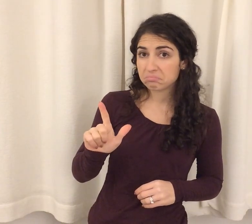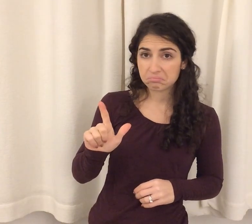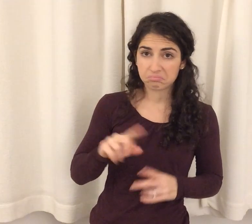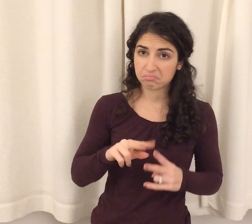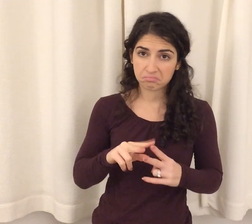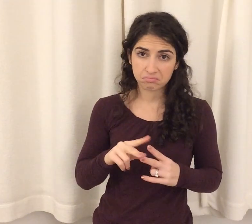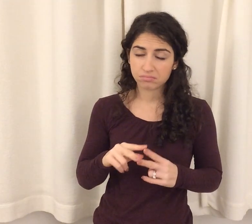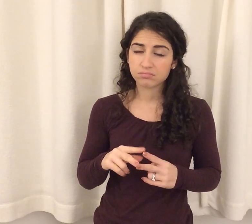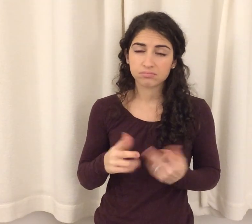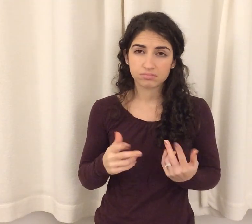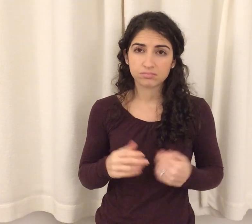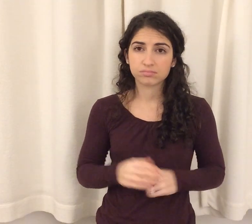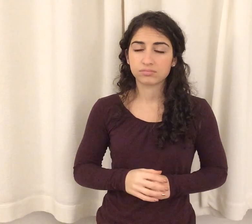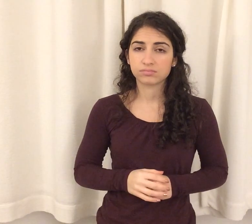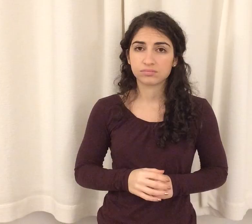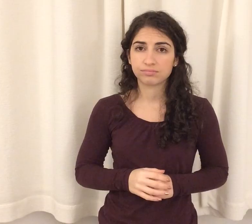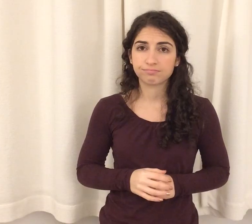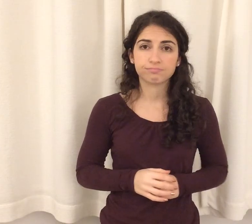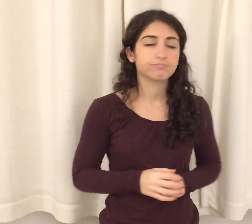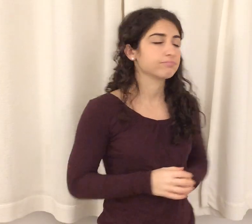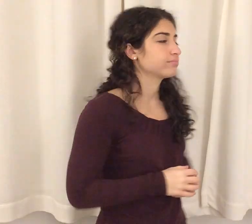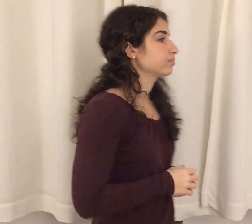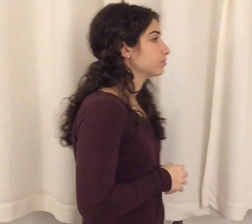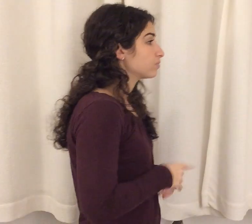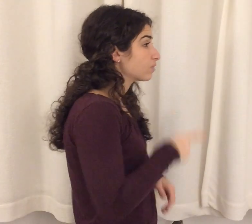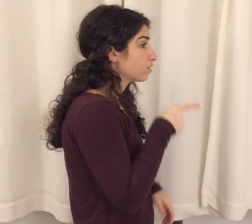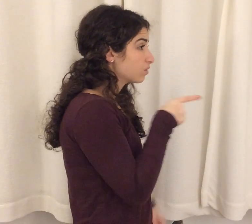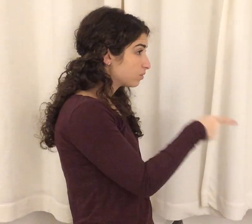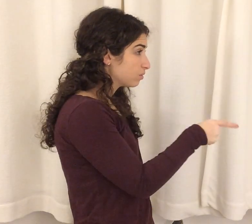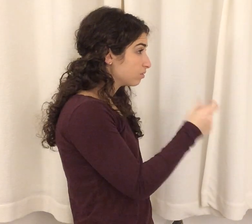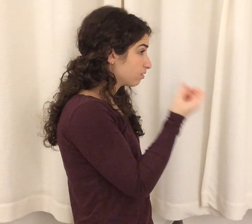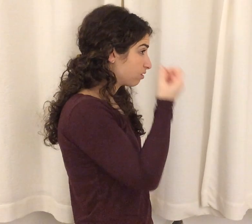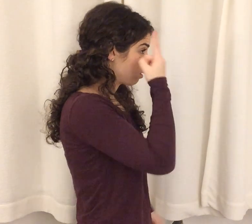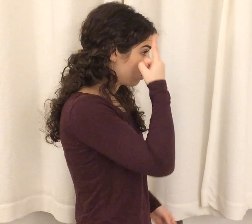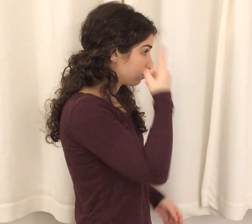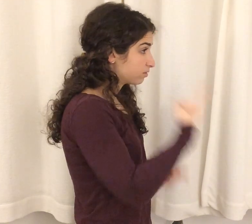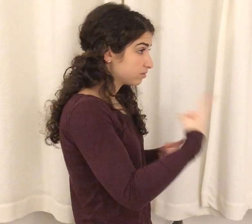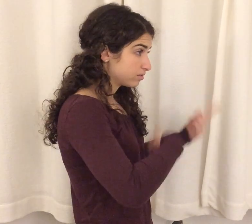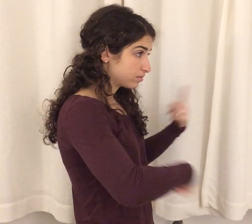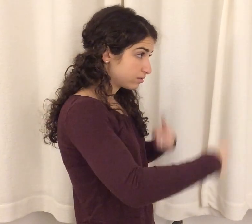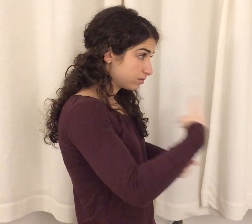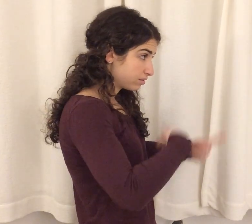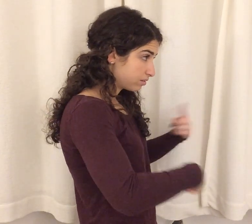Either, so: YOU UNDERSTAND SIGN?